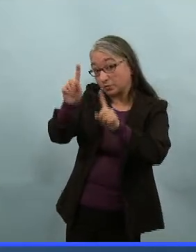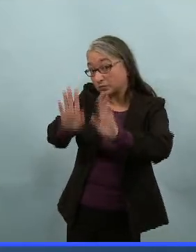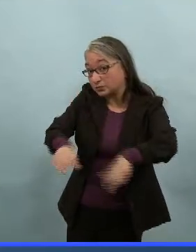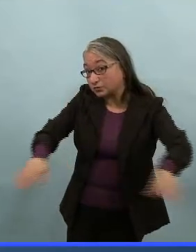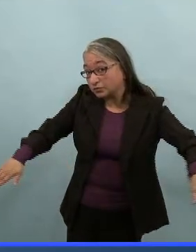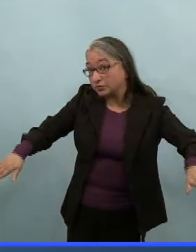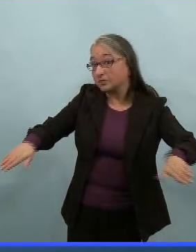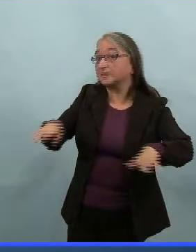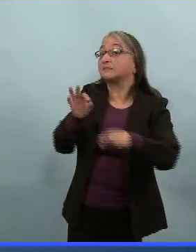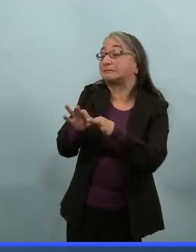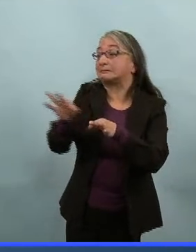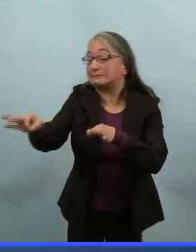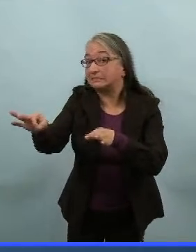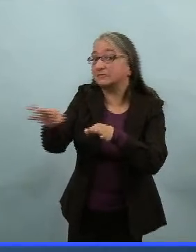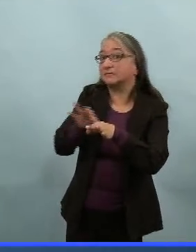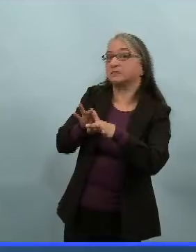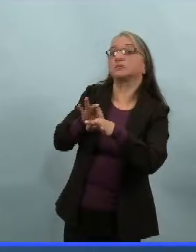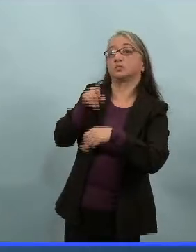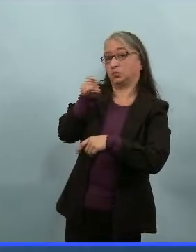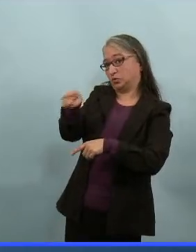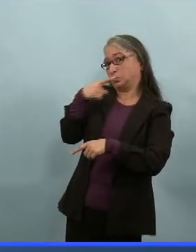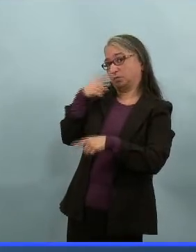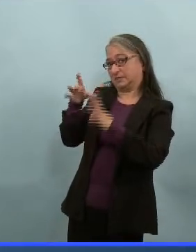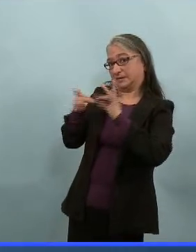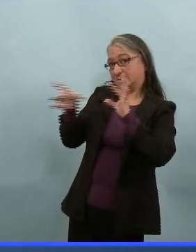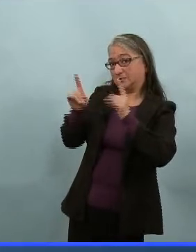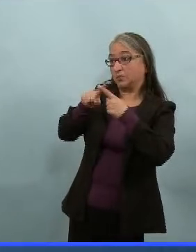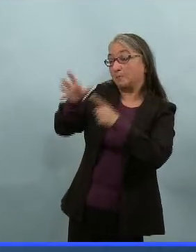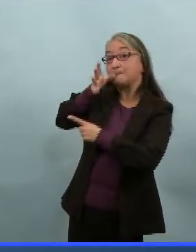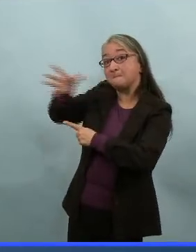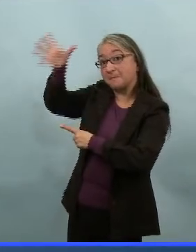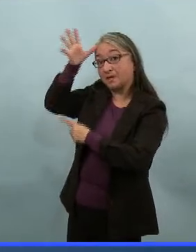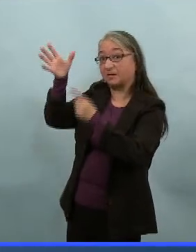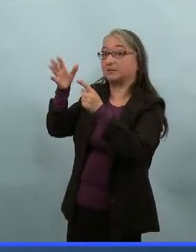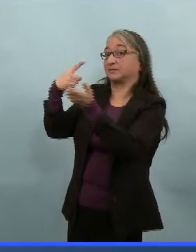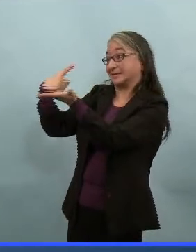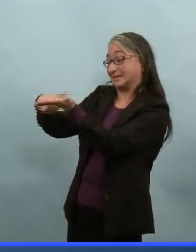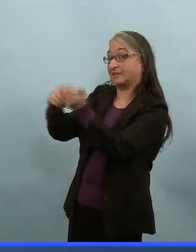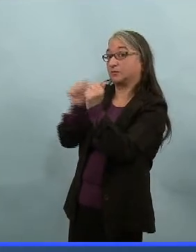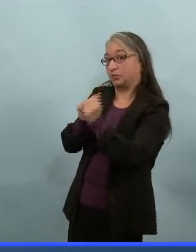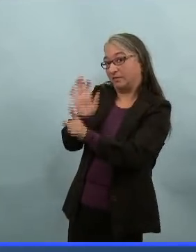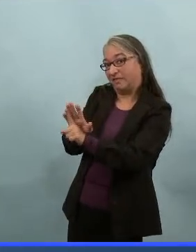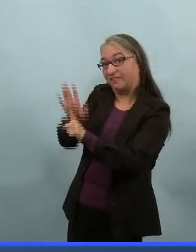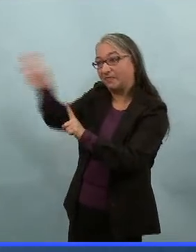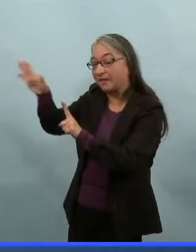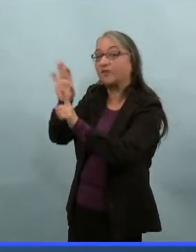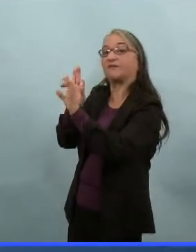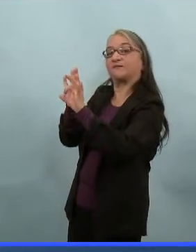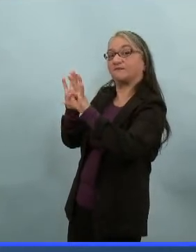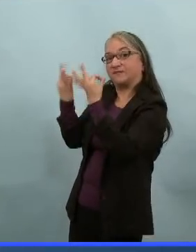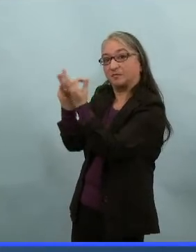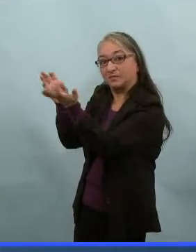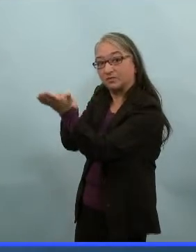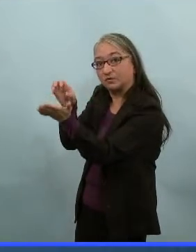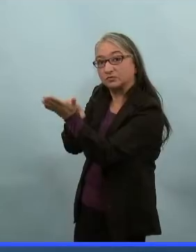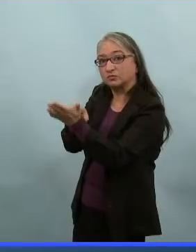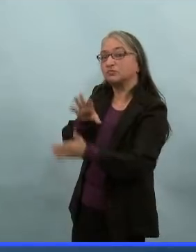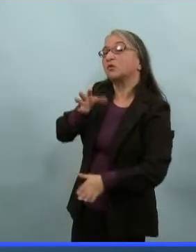parents to talk to their doctors is there guidance though being given to doctors to pharmacies that